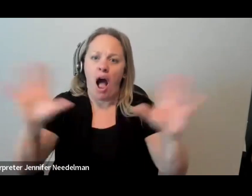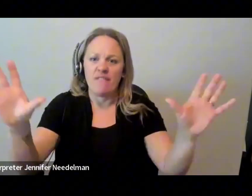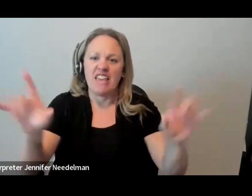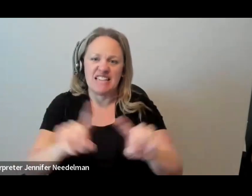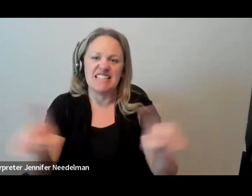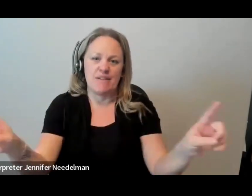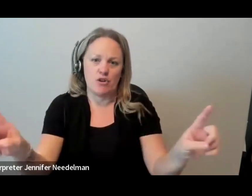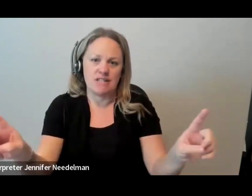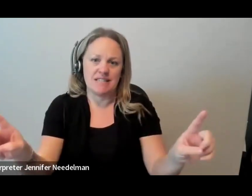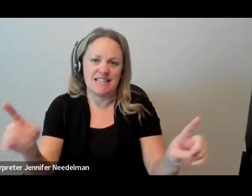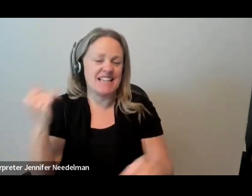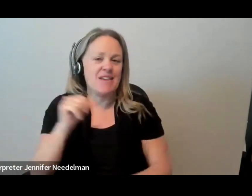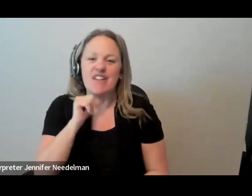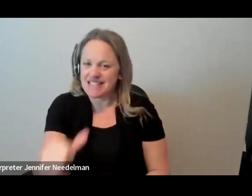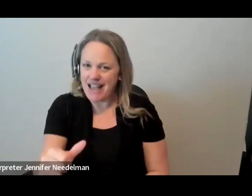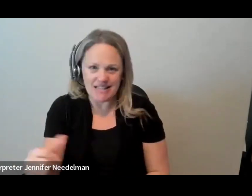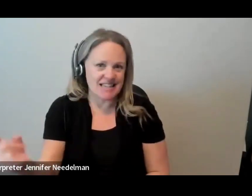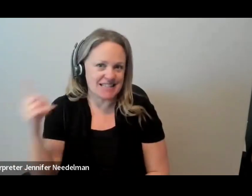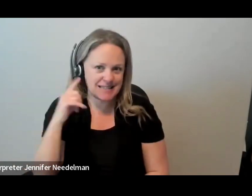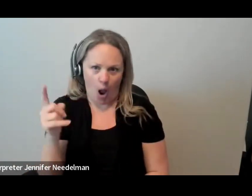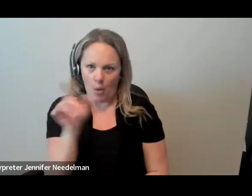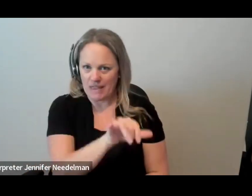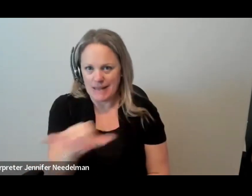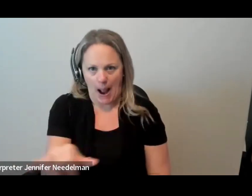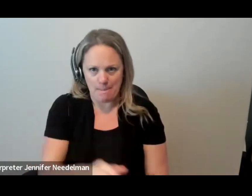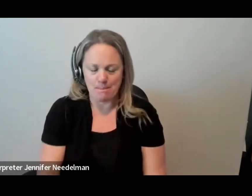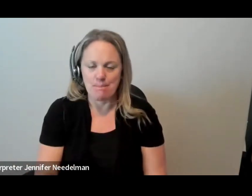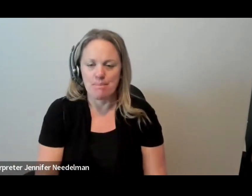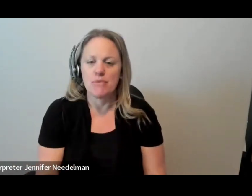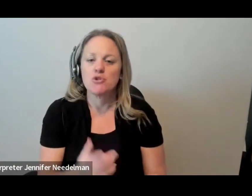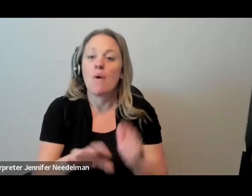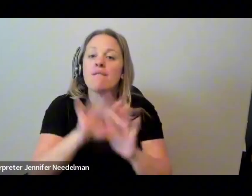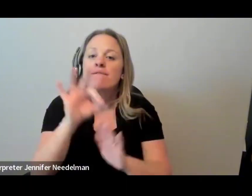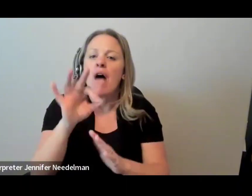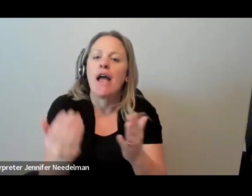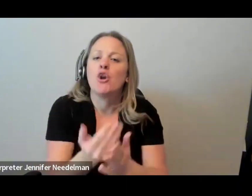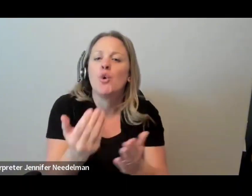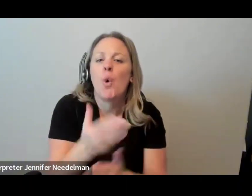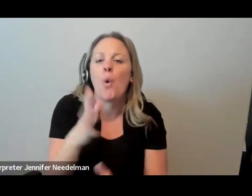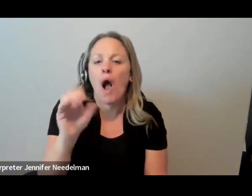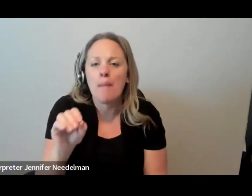And I think finding like, you know, new companies that are trying to start get off the ground